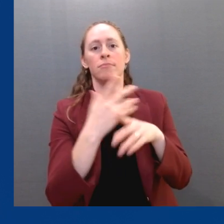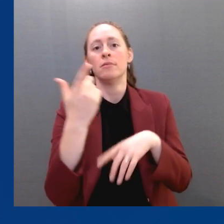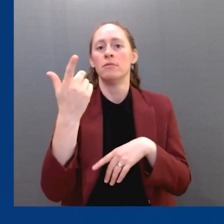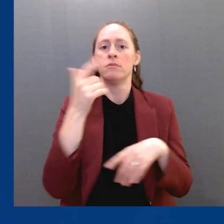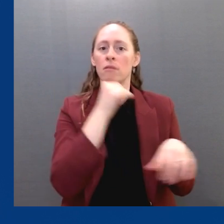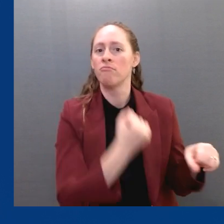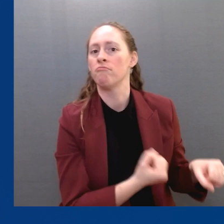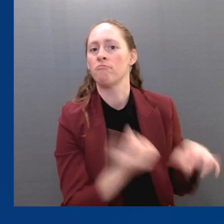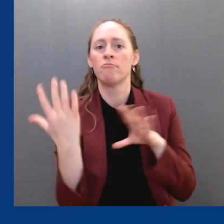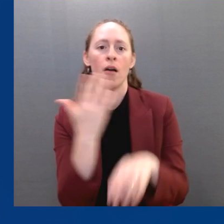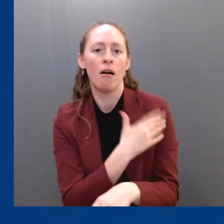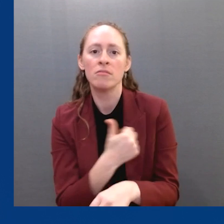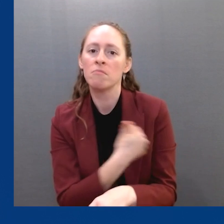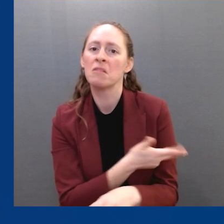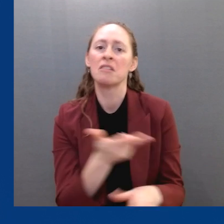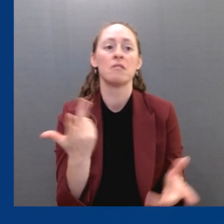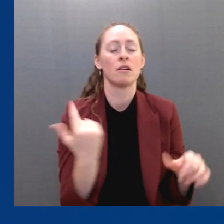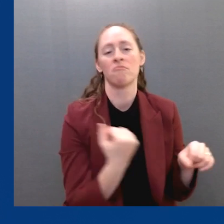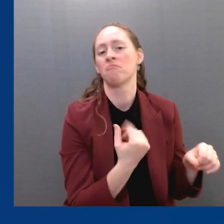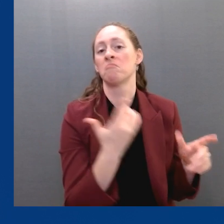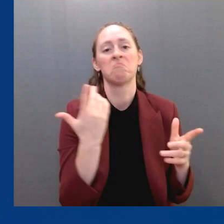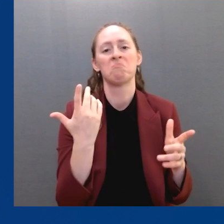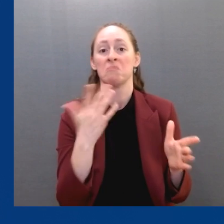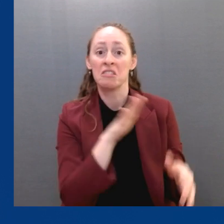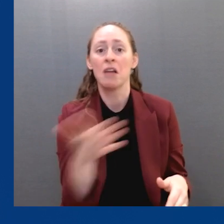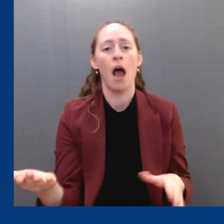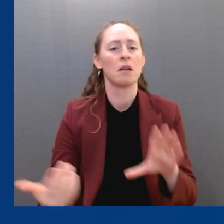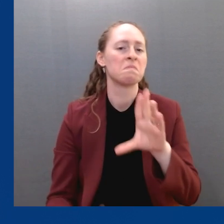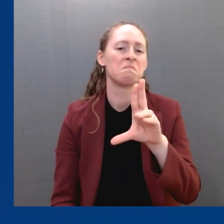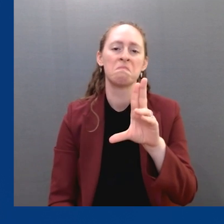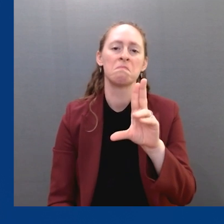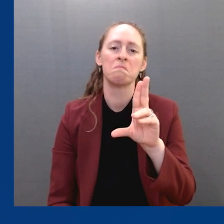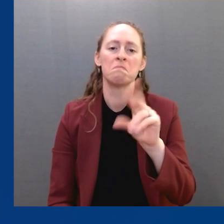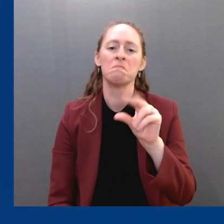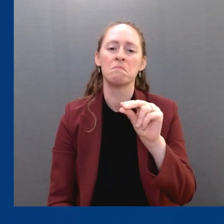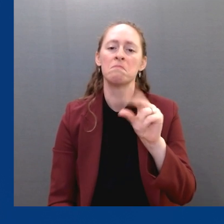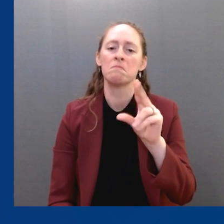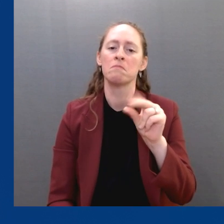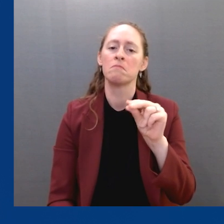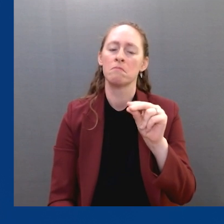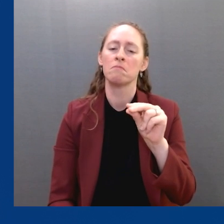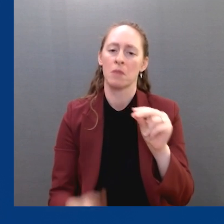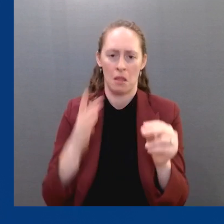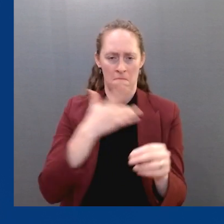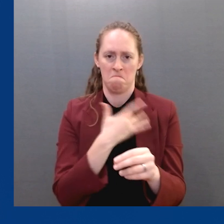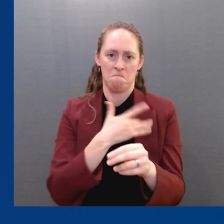and likely also for BA-4 and 5. So staying up to date on your COVID-19 vaccines